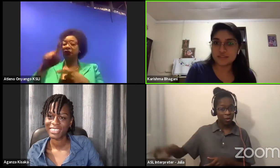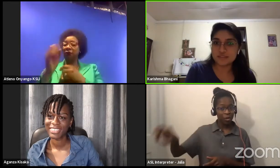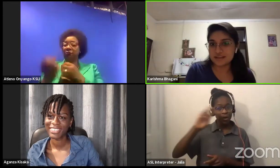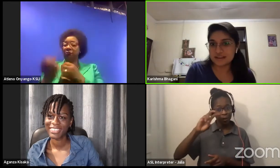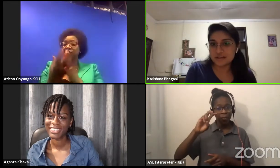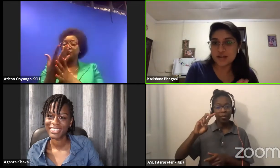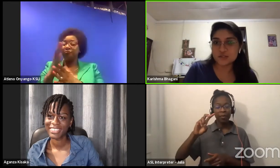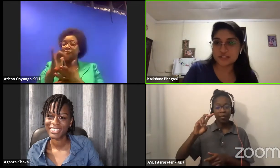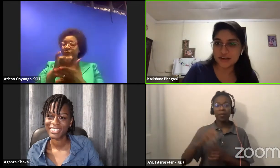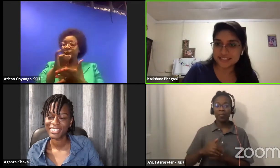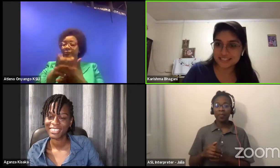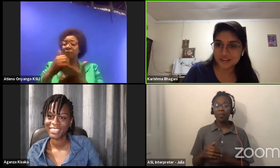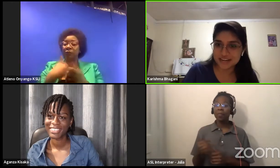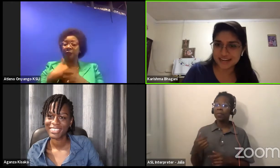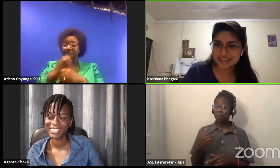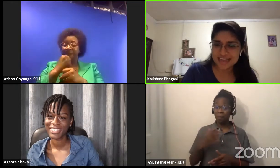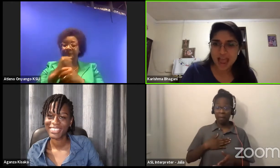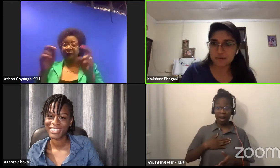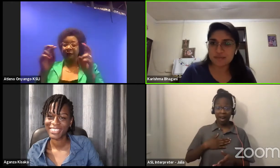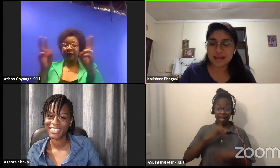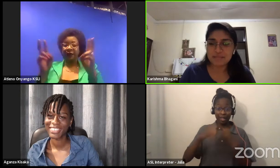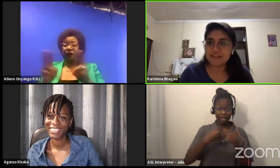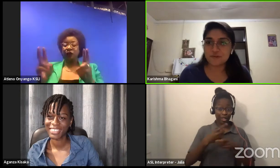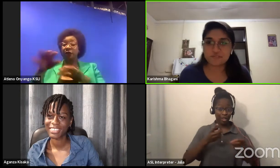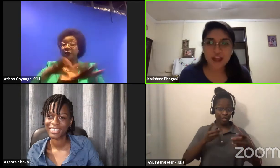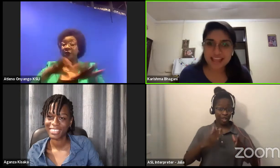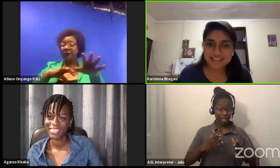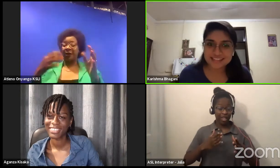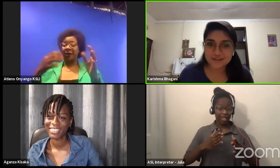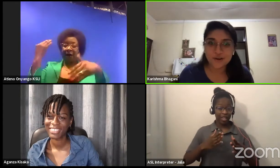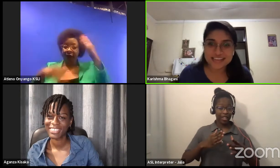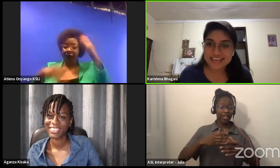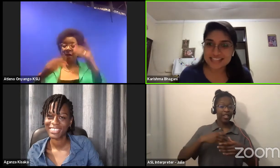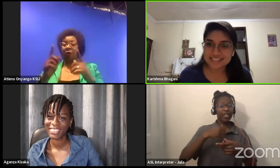in my international directing career. And we became lifelong friends and colleagues